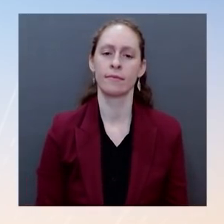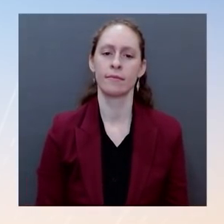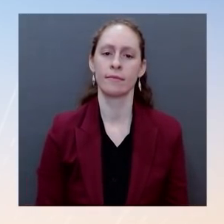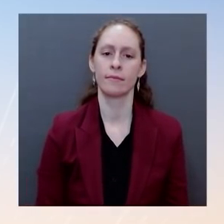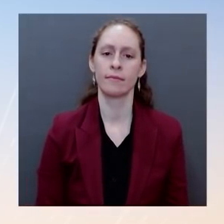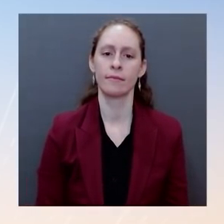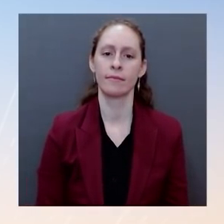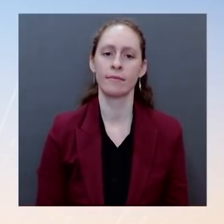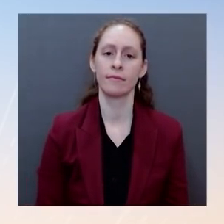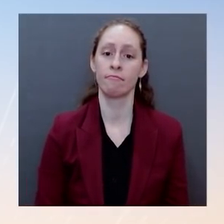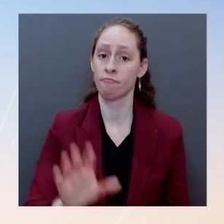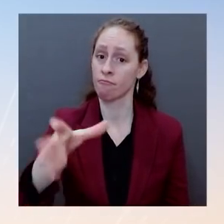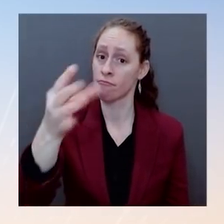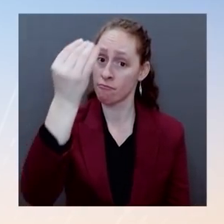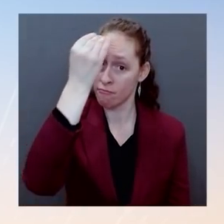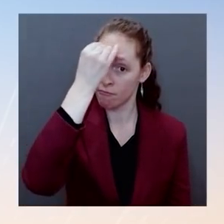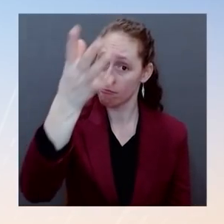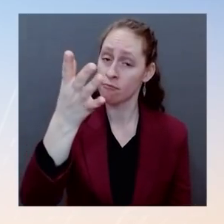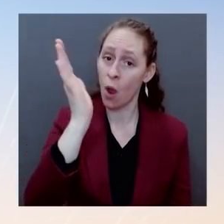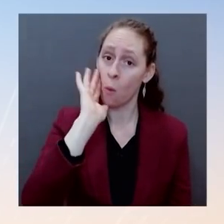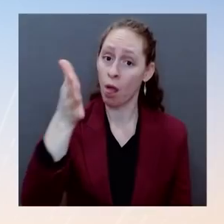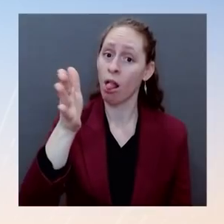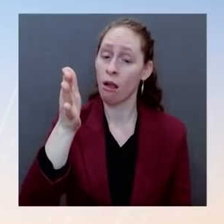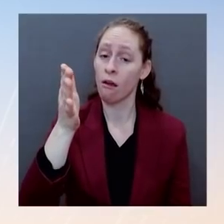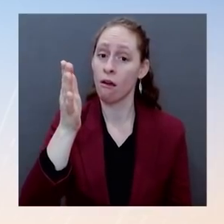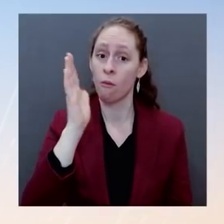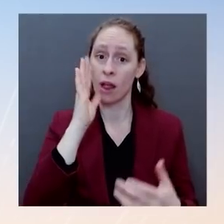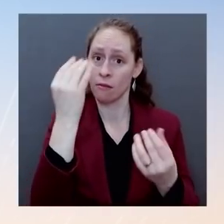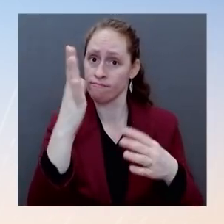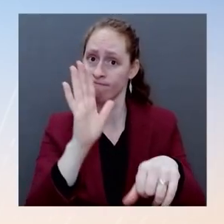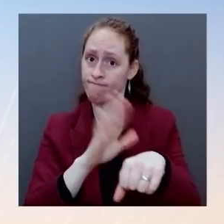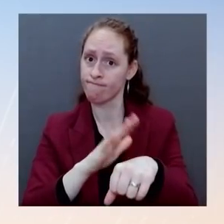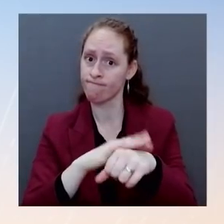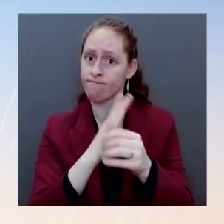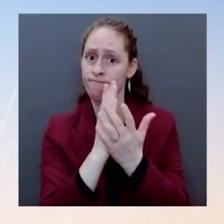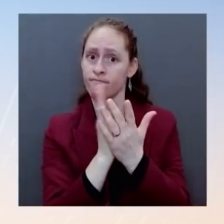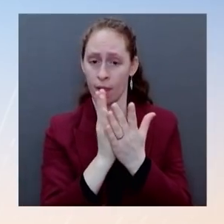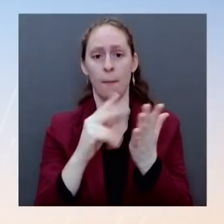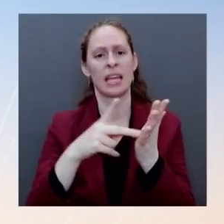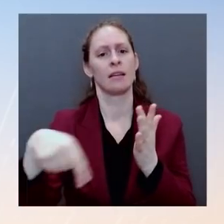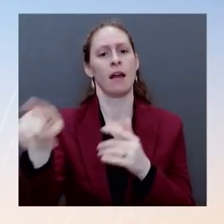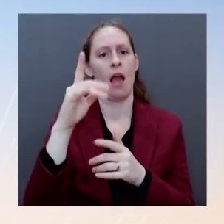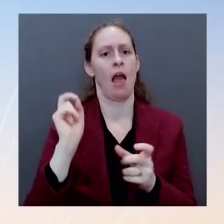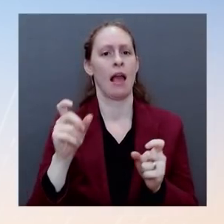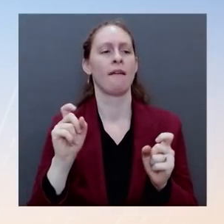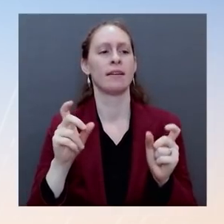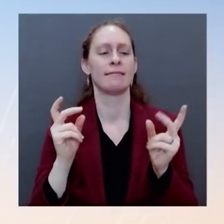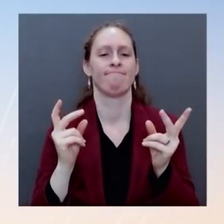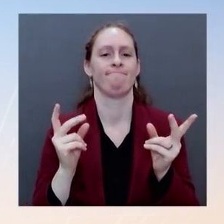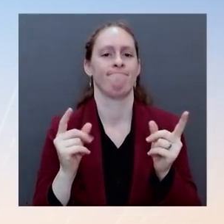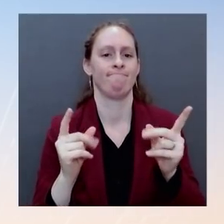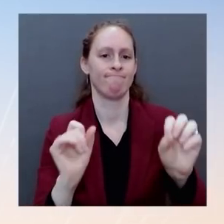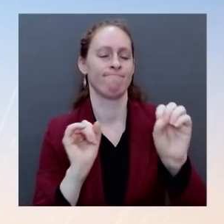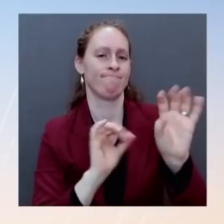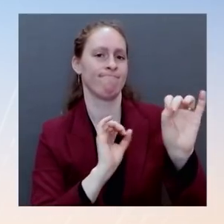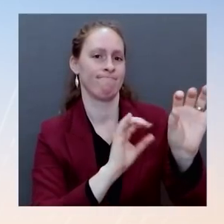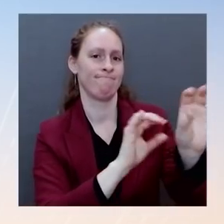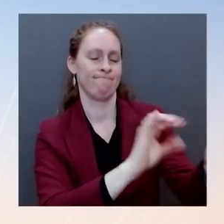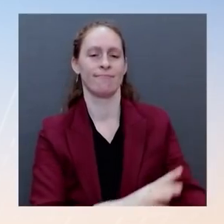But that's where things stand. The Press: Forgive me, both you and Jen, for asking about the Fed. On December -- on December 1st, you said --